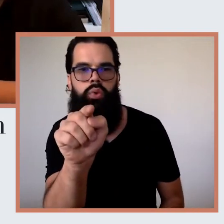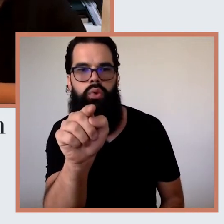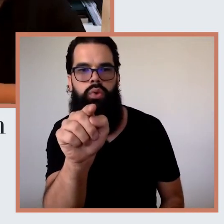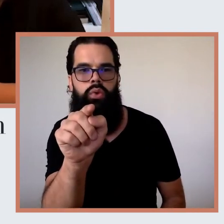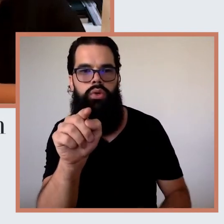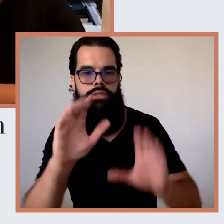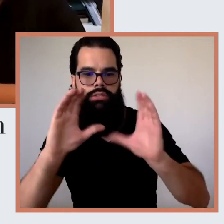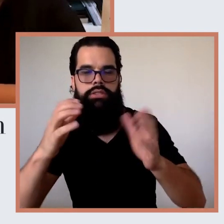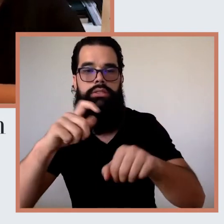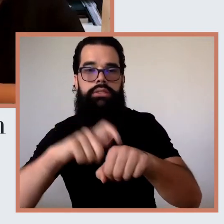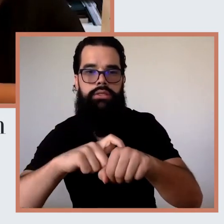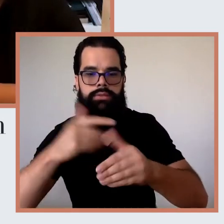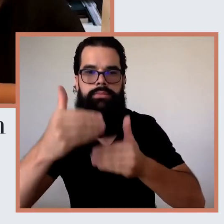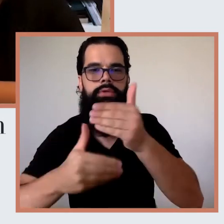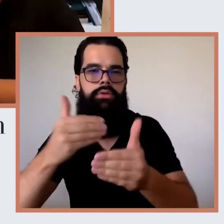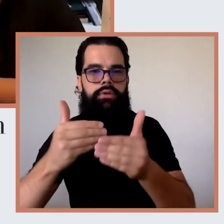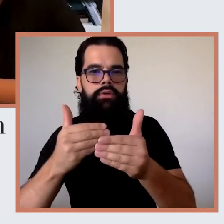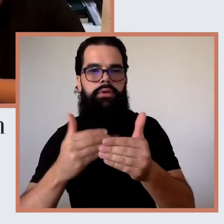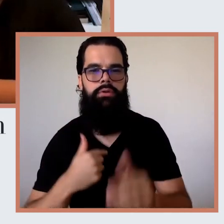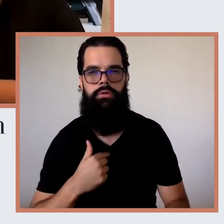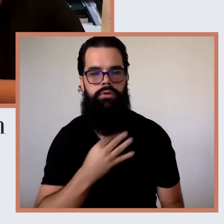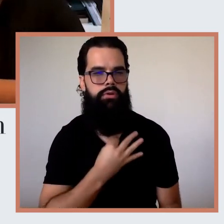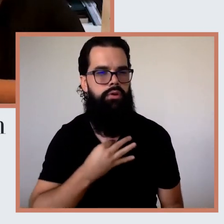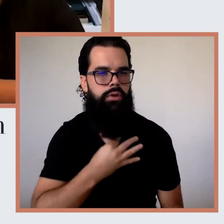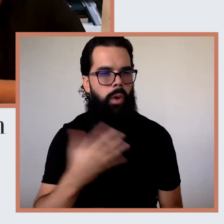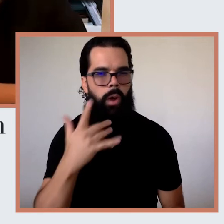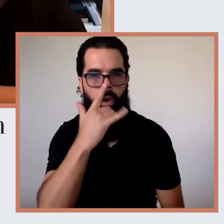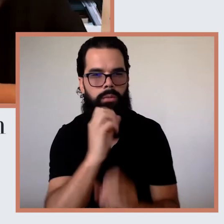especially if it's a class where you are in the minority.